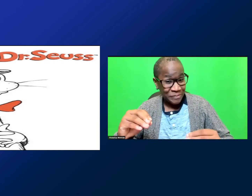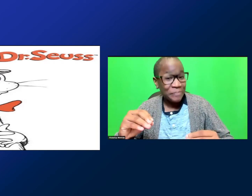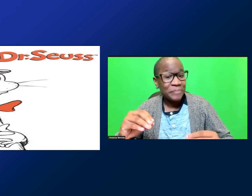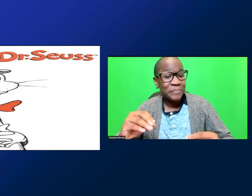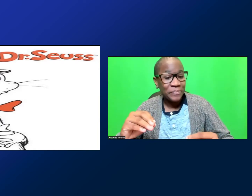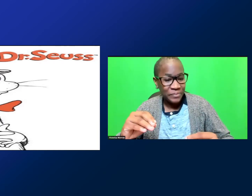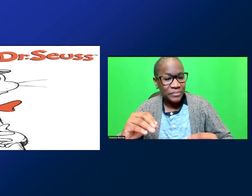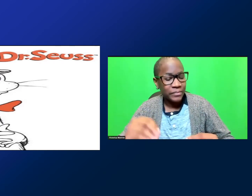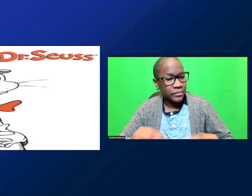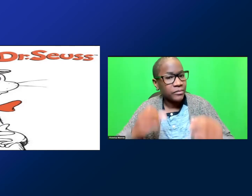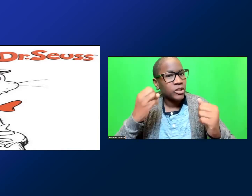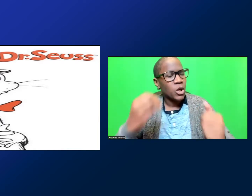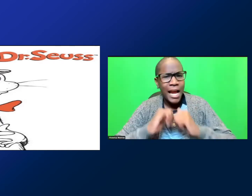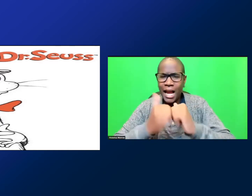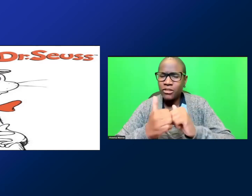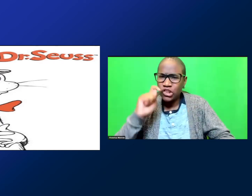how can we change the